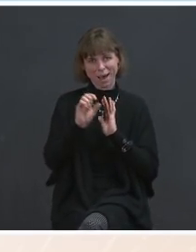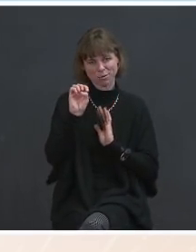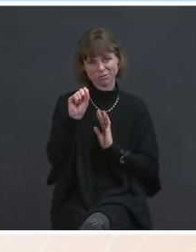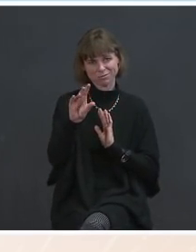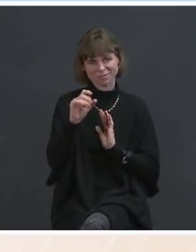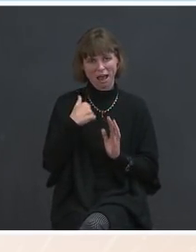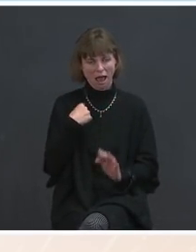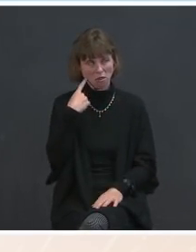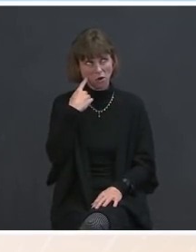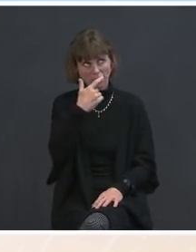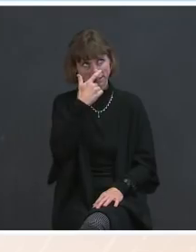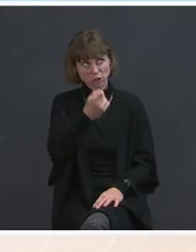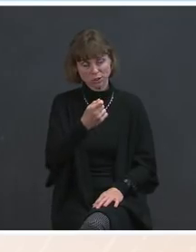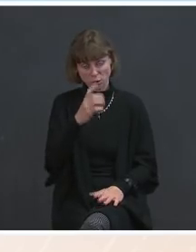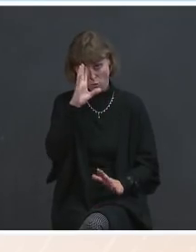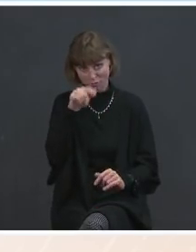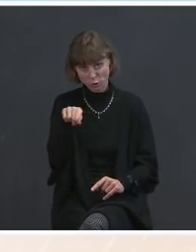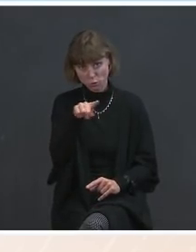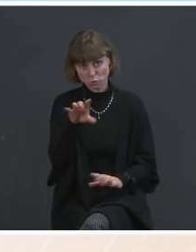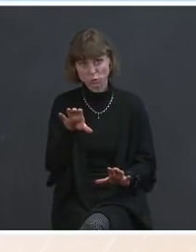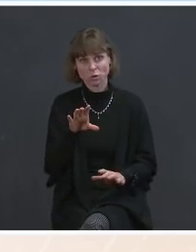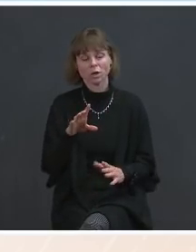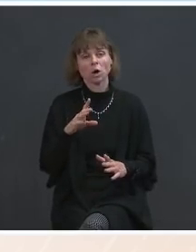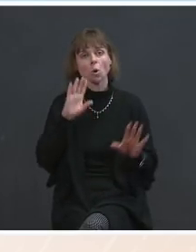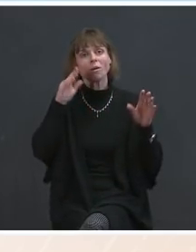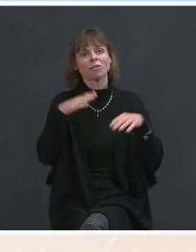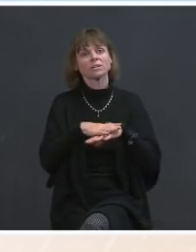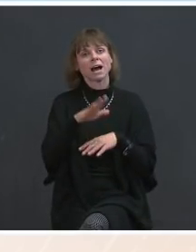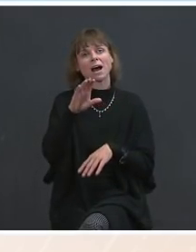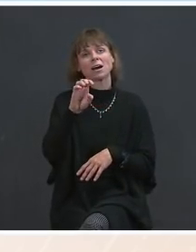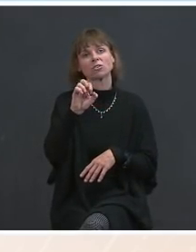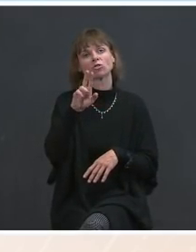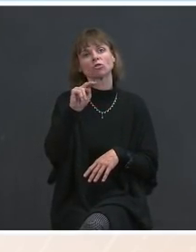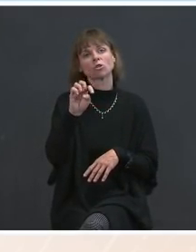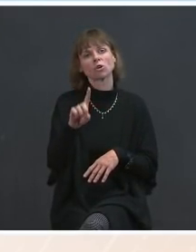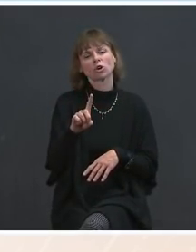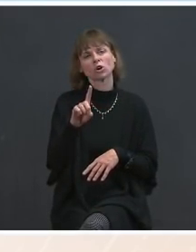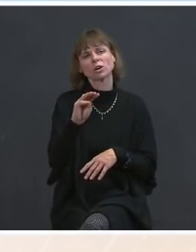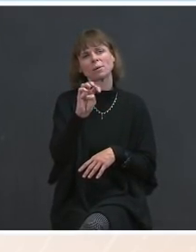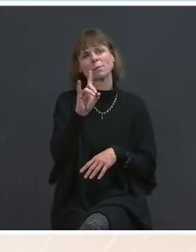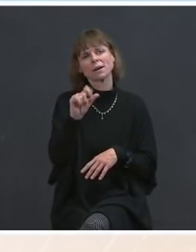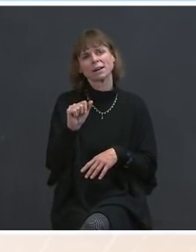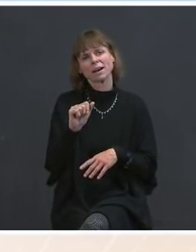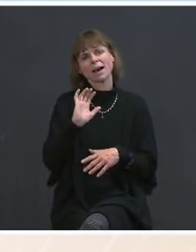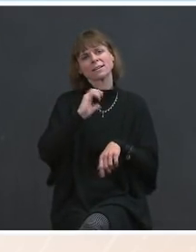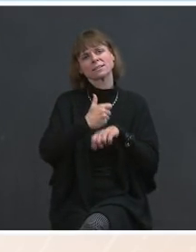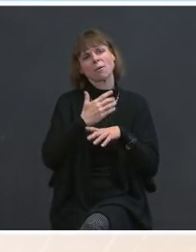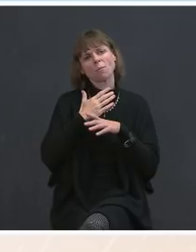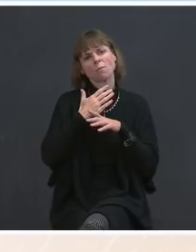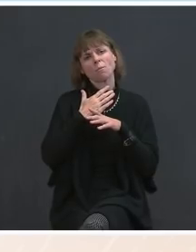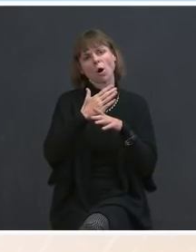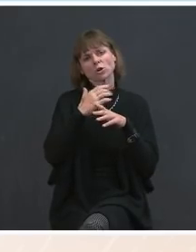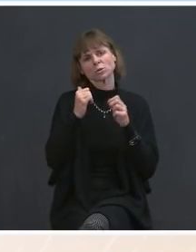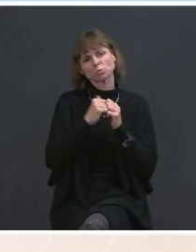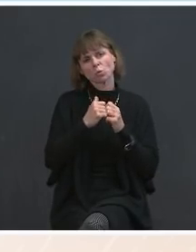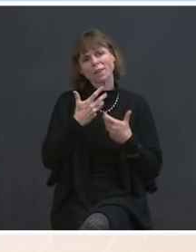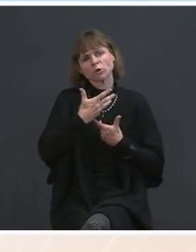You know, we are focused on earned media and establishing partnerships with trusted messengers right now. We will quickly move to a public --